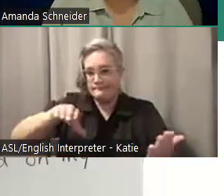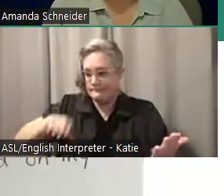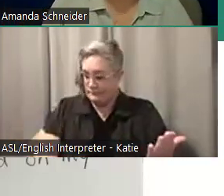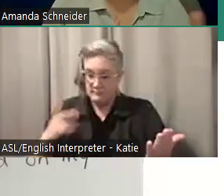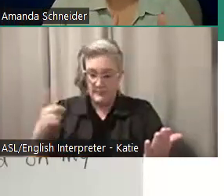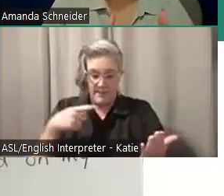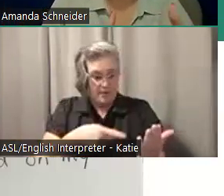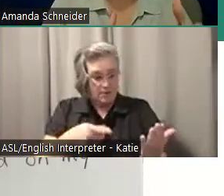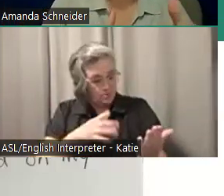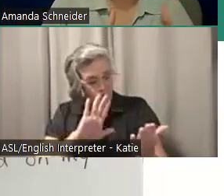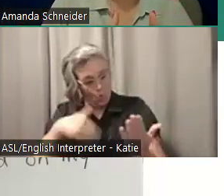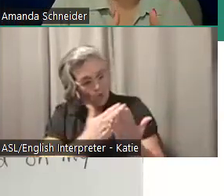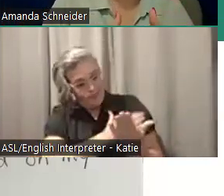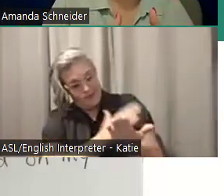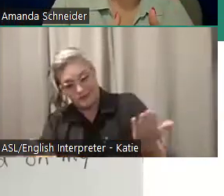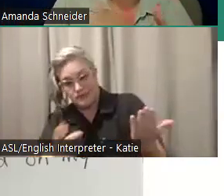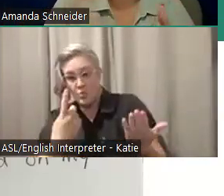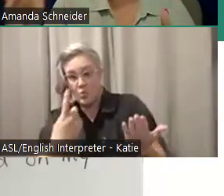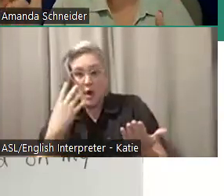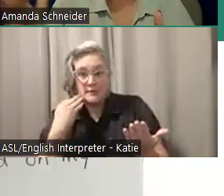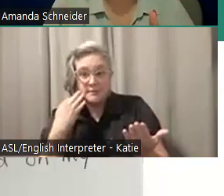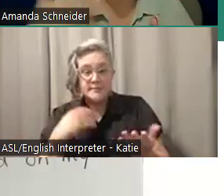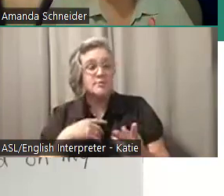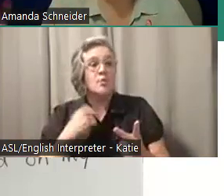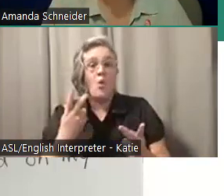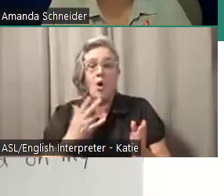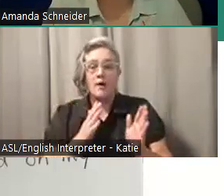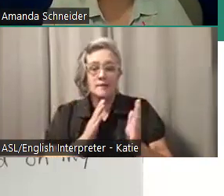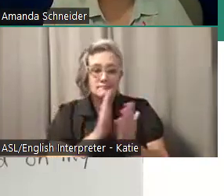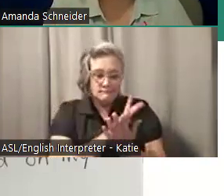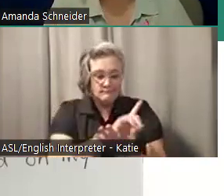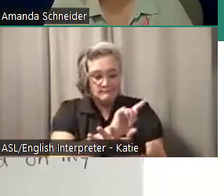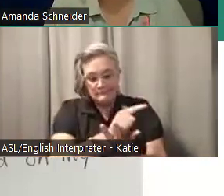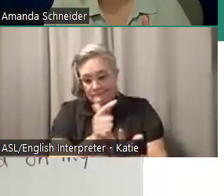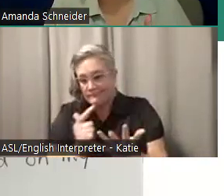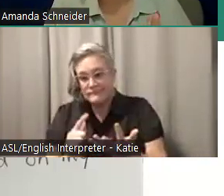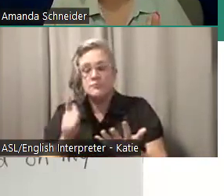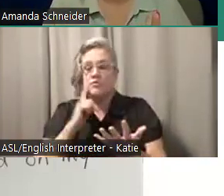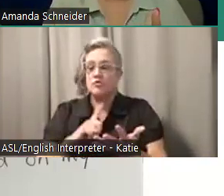Maybe you're doing it for… As a way to introduce something that's coming up.